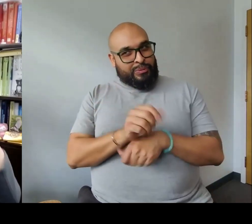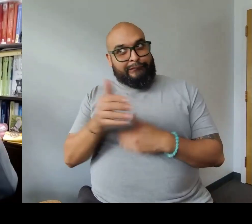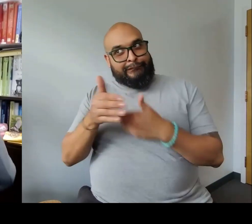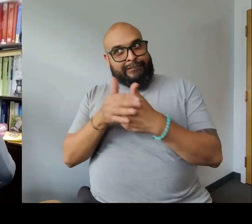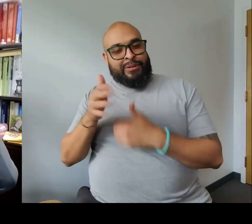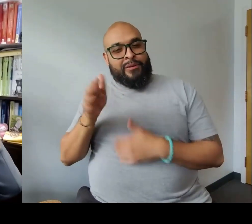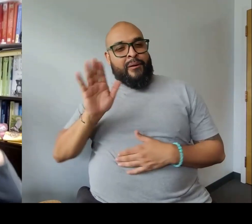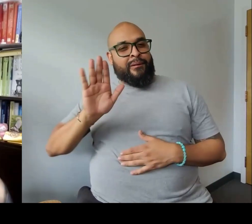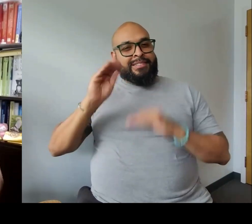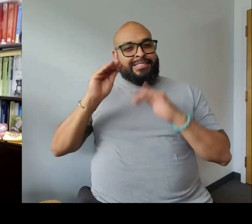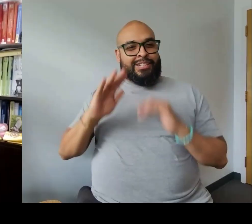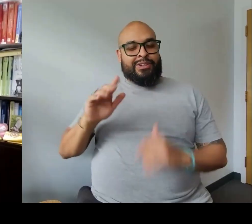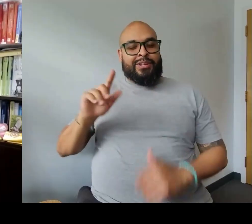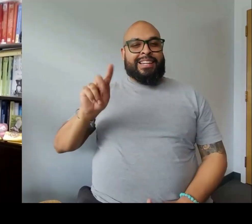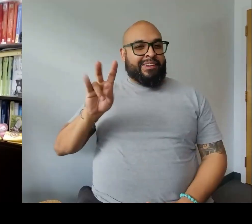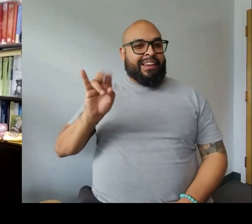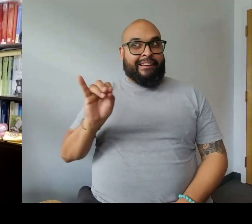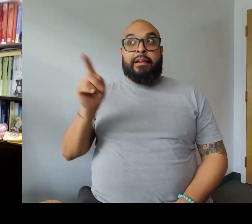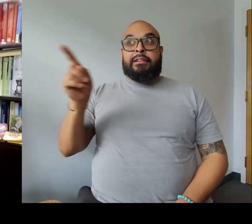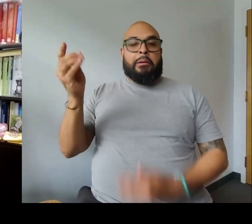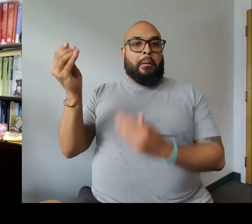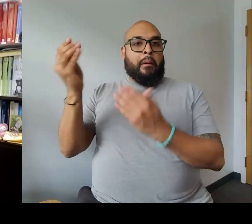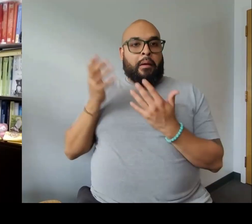students with visual impairment to get that understanding before you start.